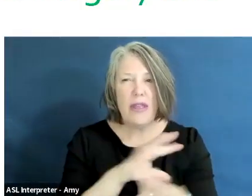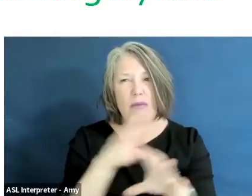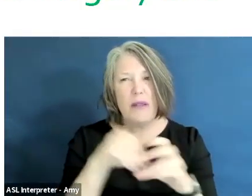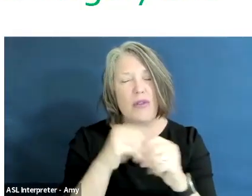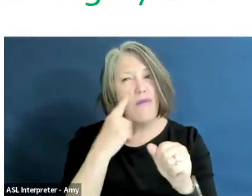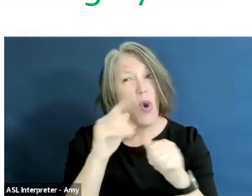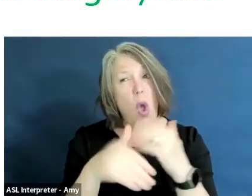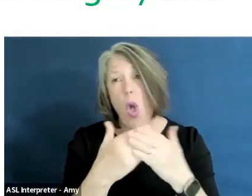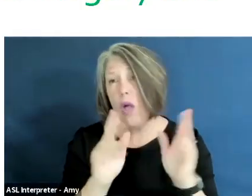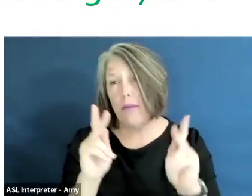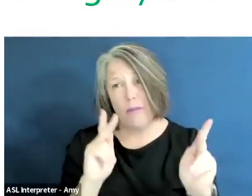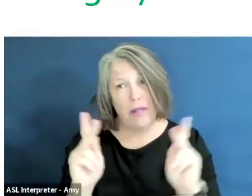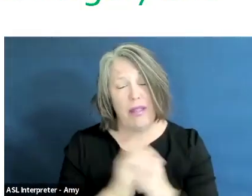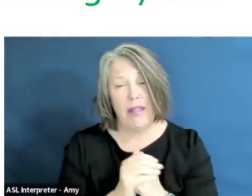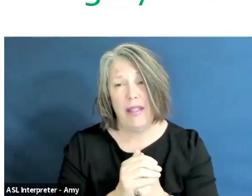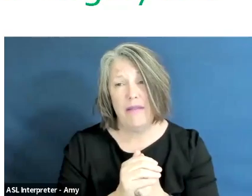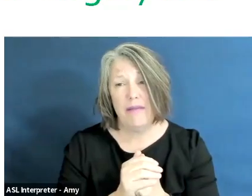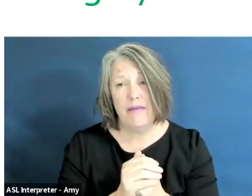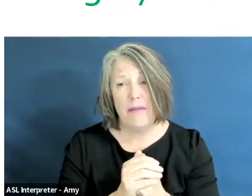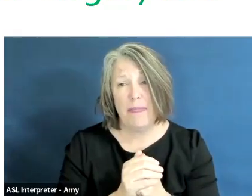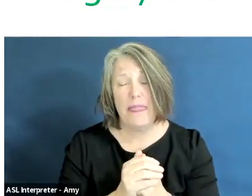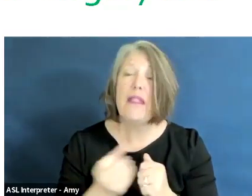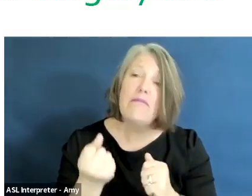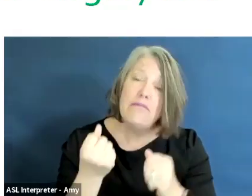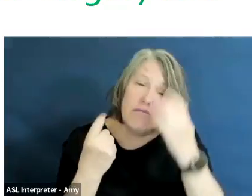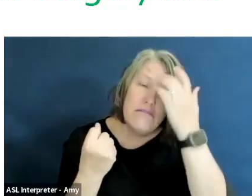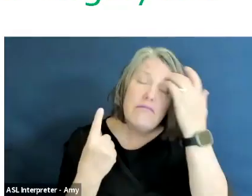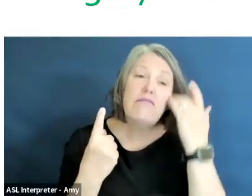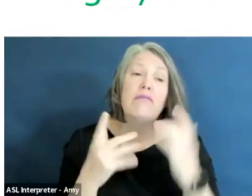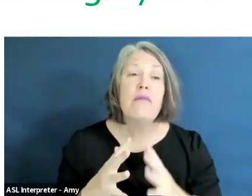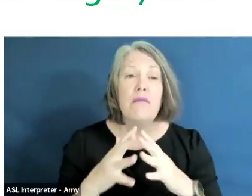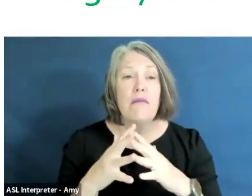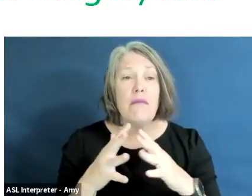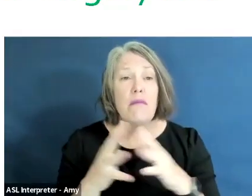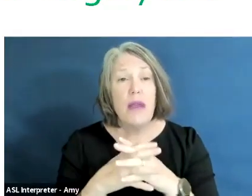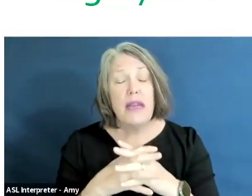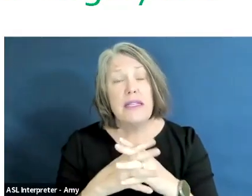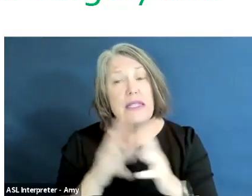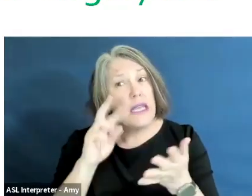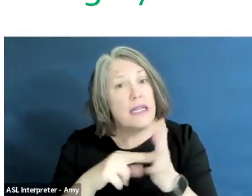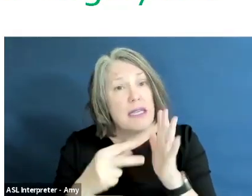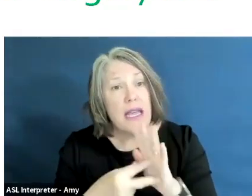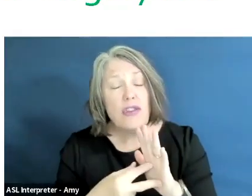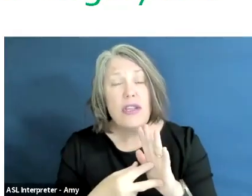So, understanding pregnancy intention, understanding someone's history of